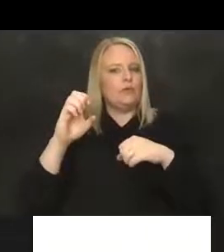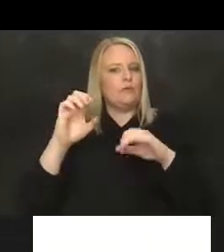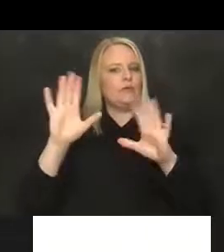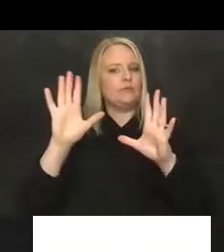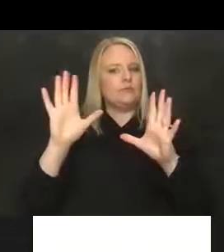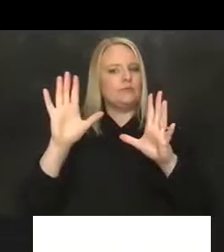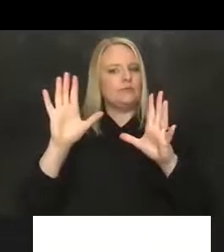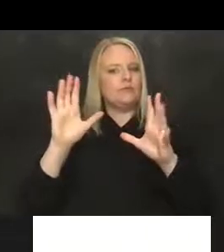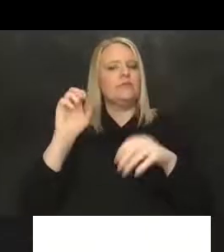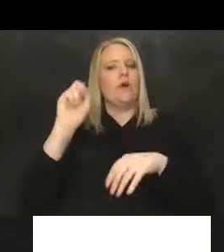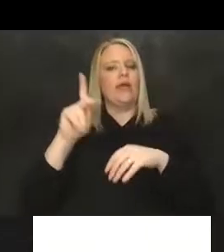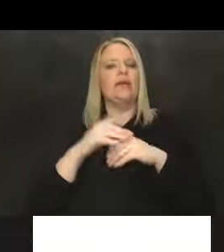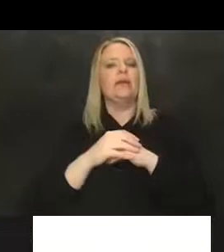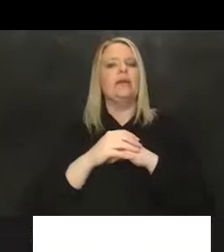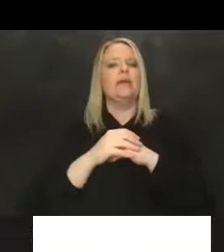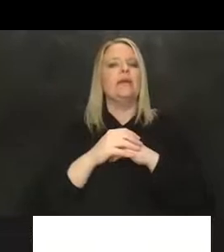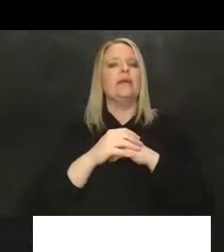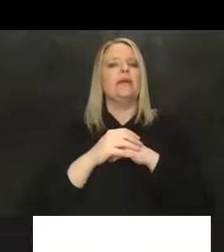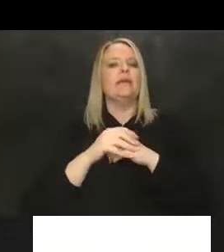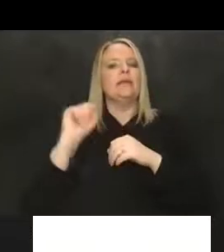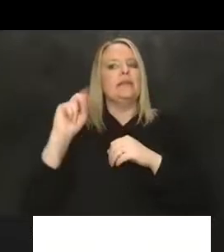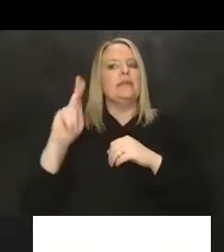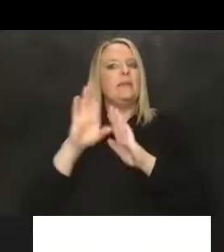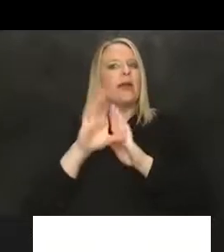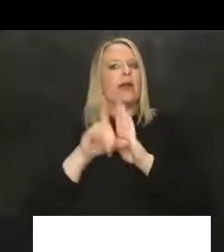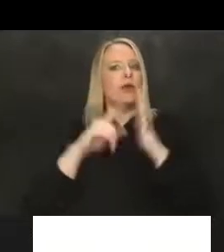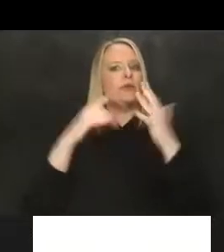Okay, there we go, we had some tv background noise from someone going on-